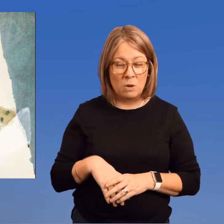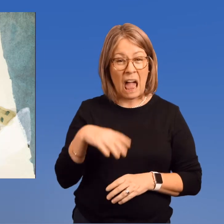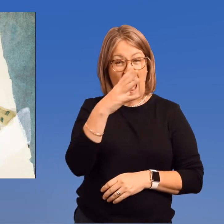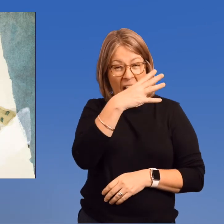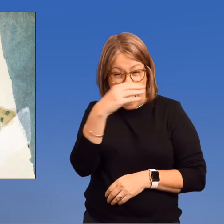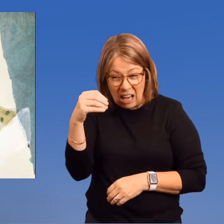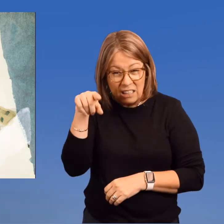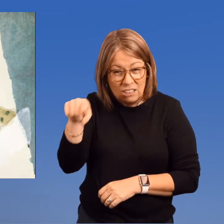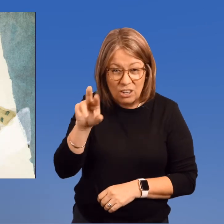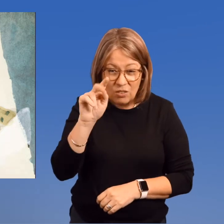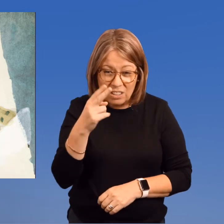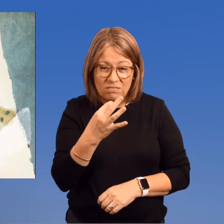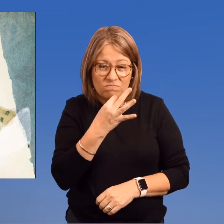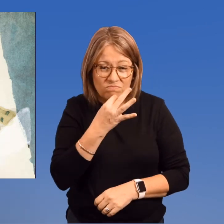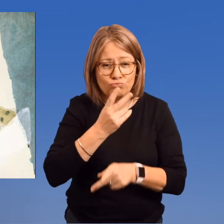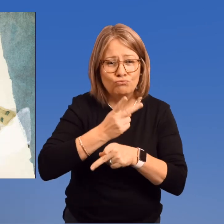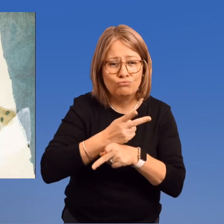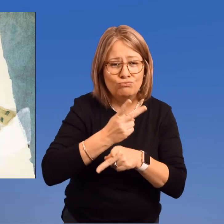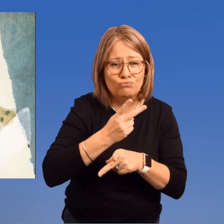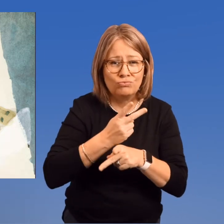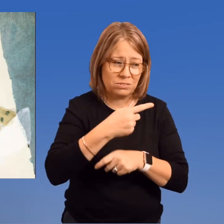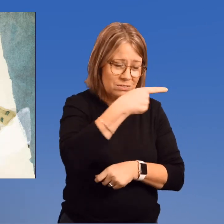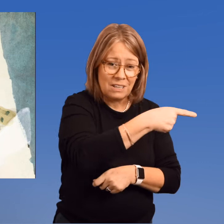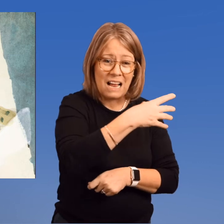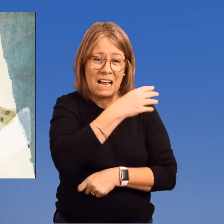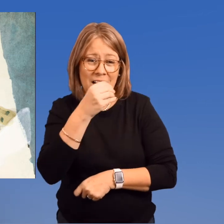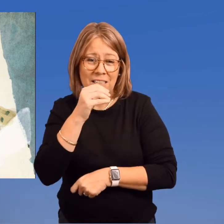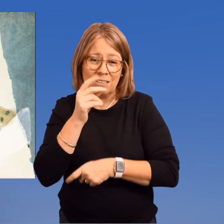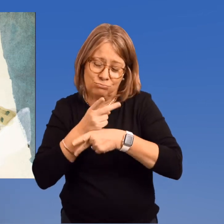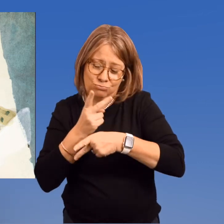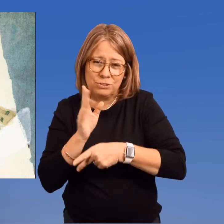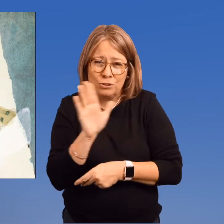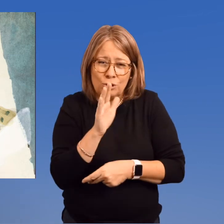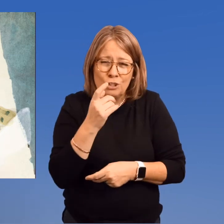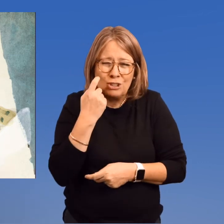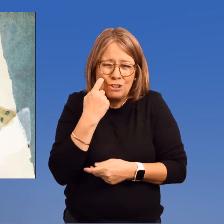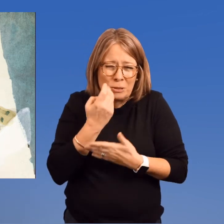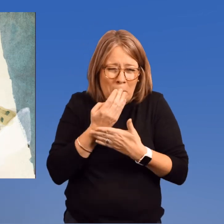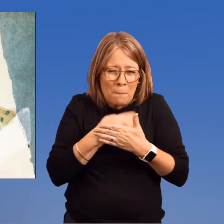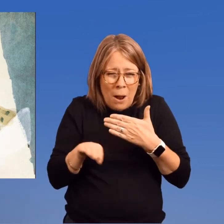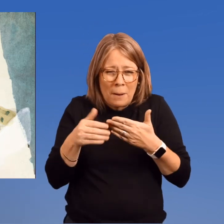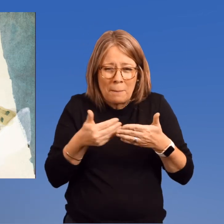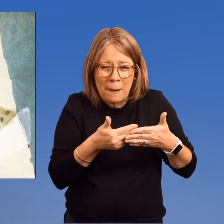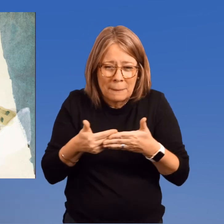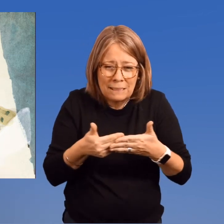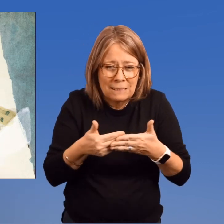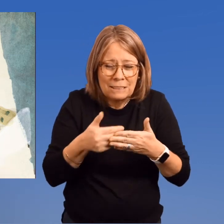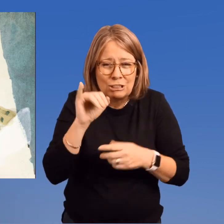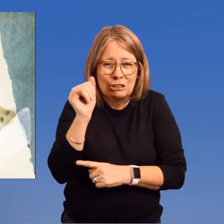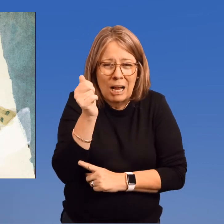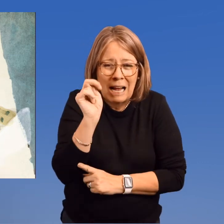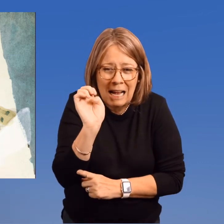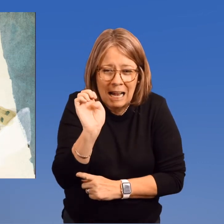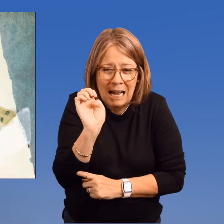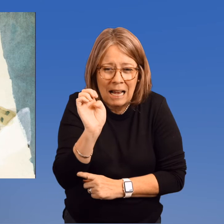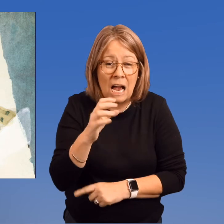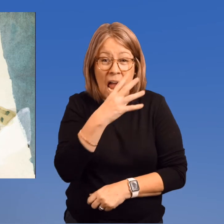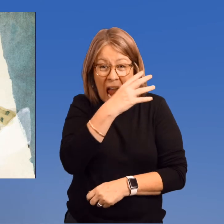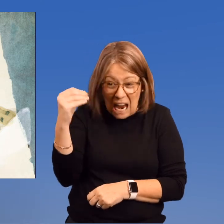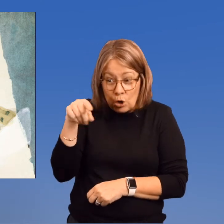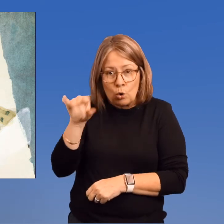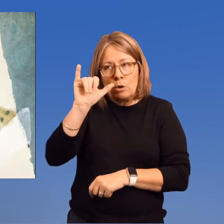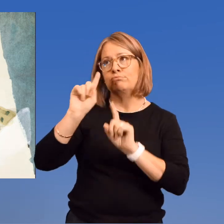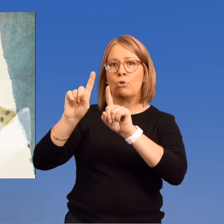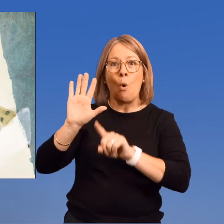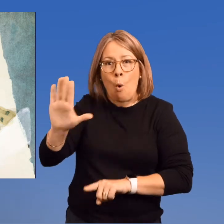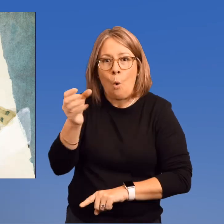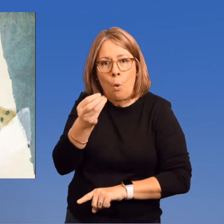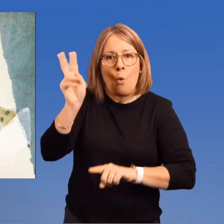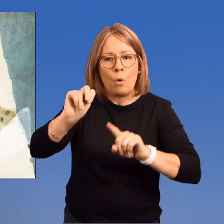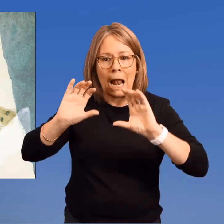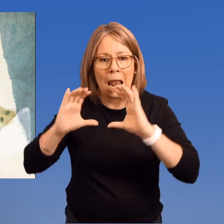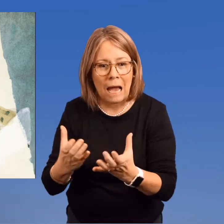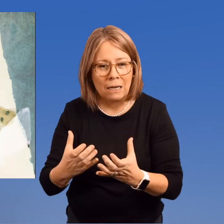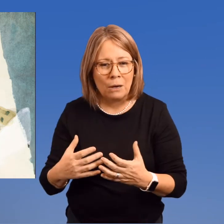She also took care of him, took care of their newborn baby Jane, went to her own classes,